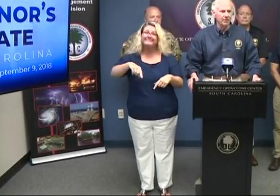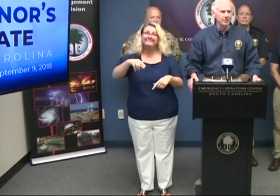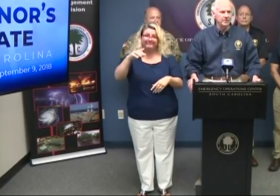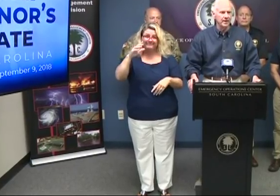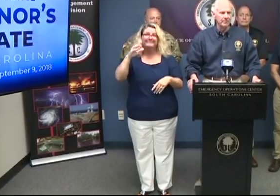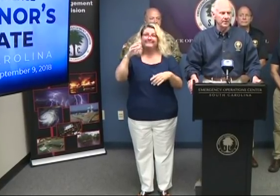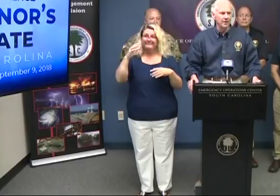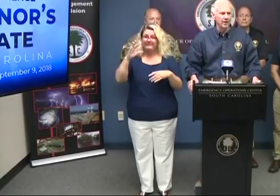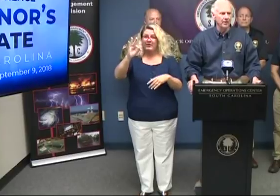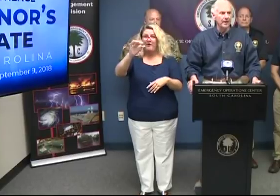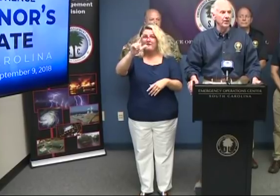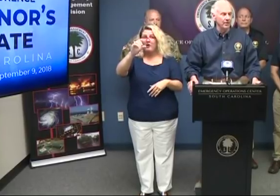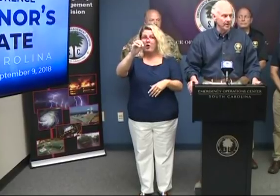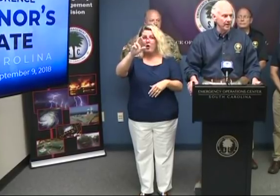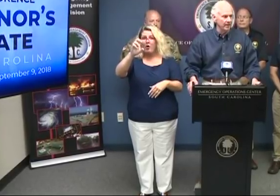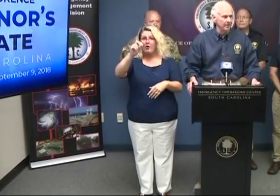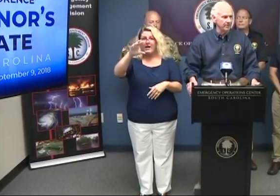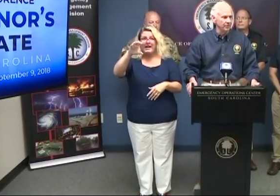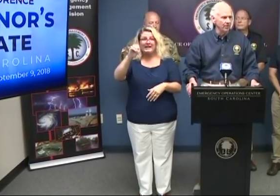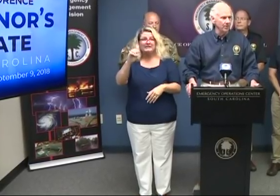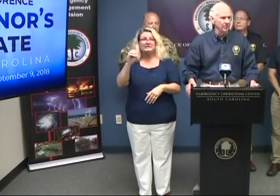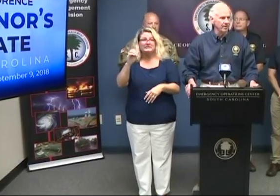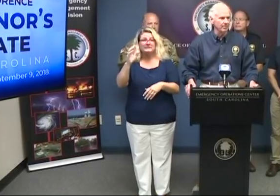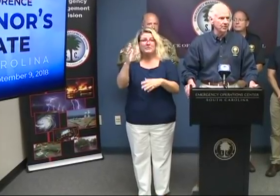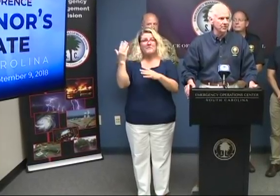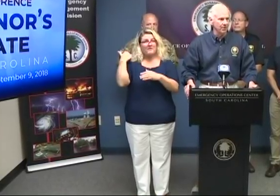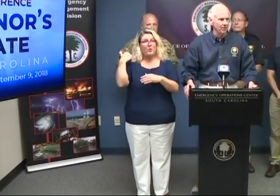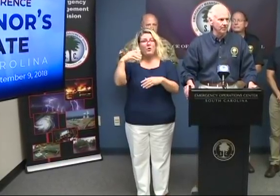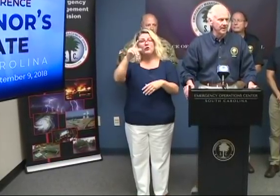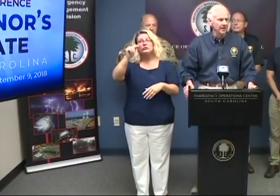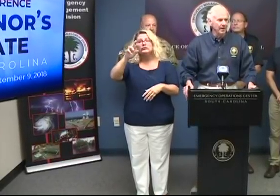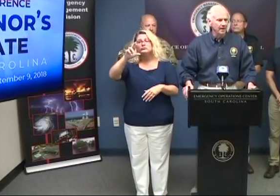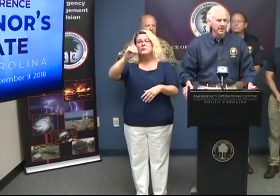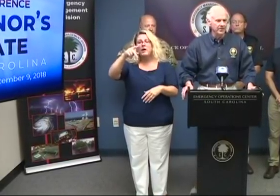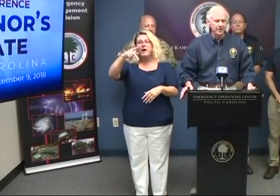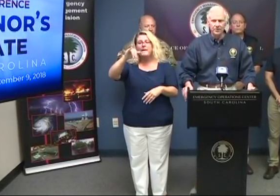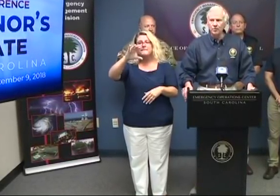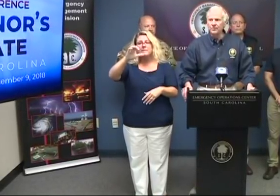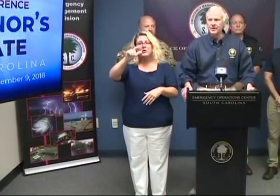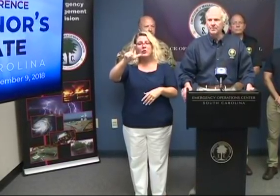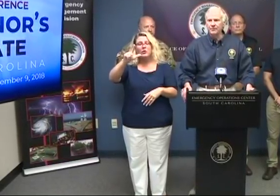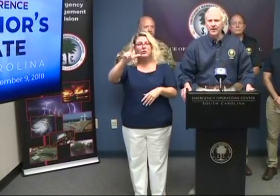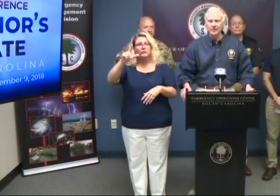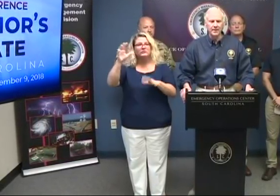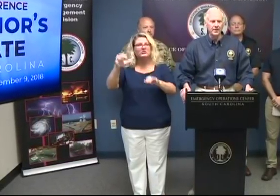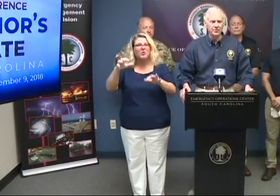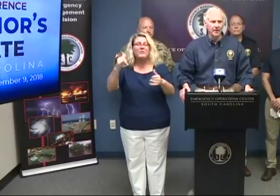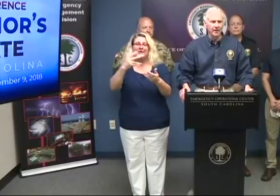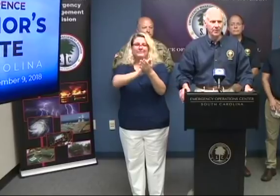Florence has now been declared a hurricane. It is no longer a tropical storm. That means it is over 75 miles an hour